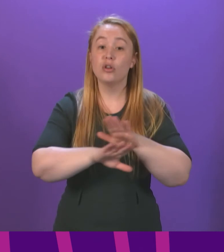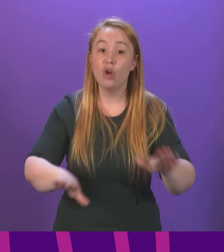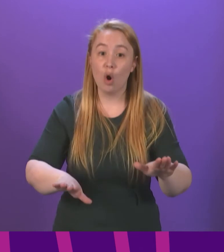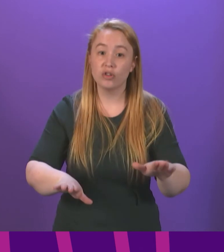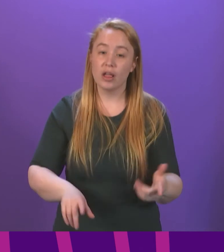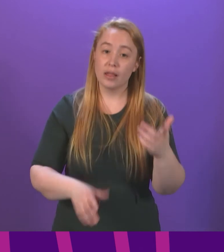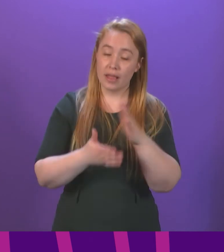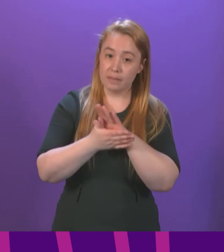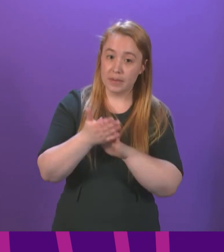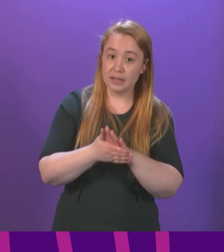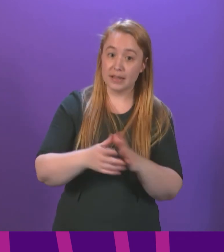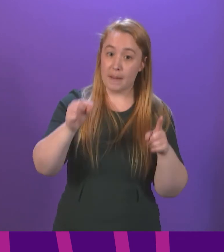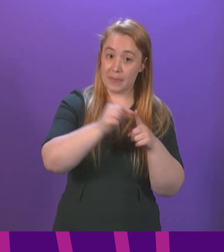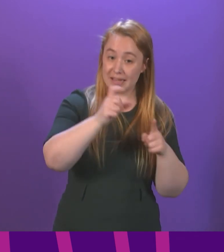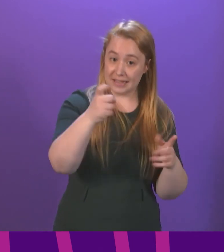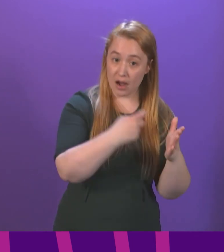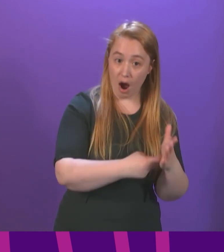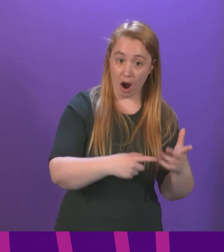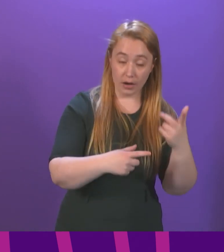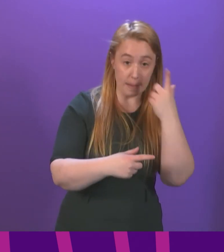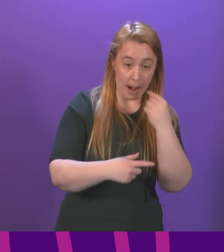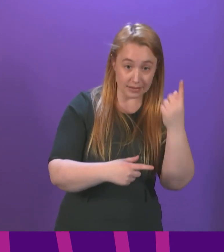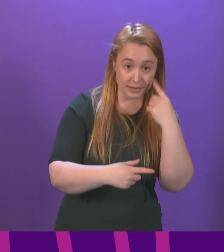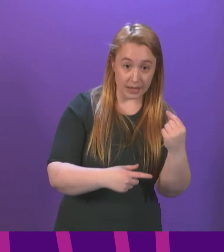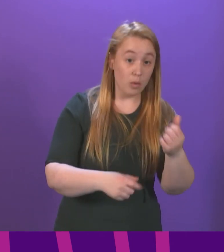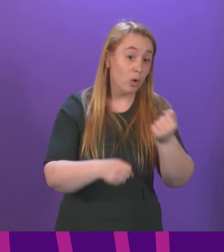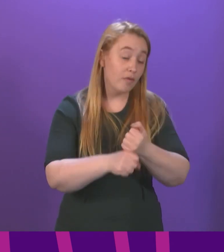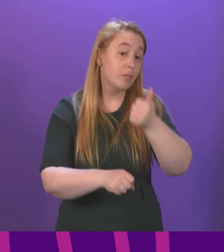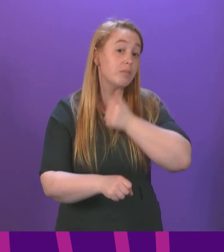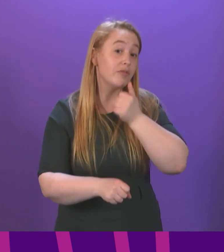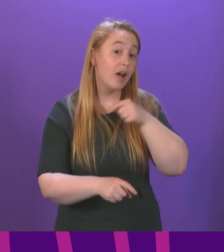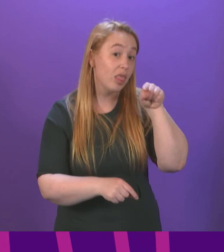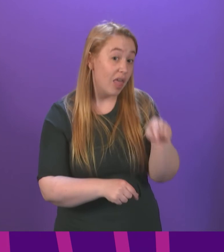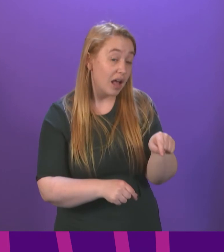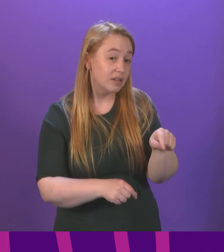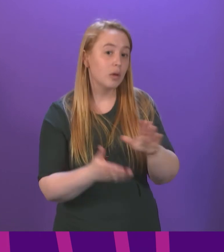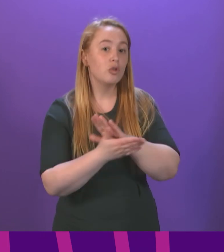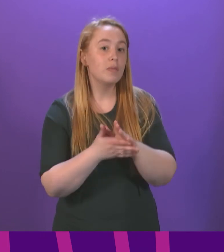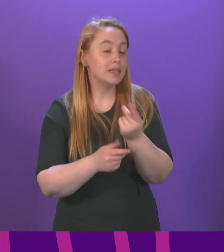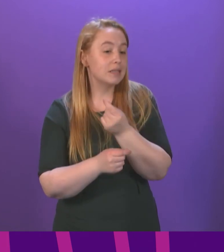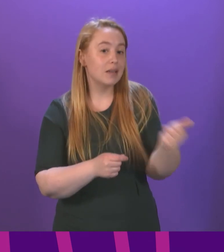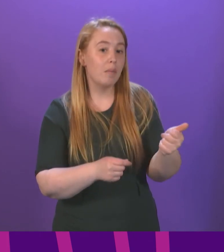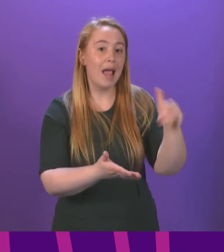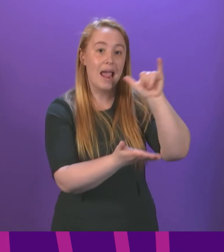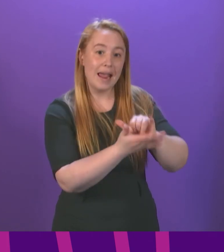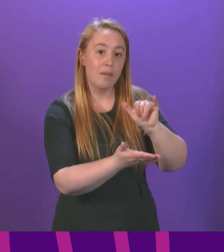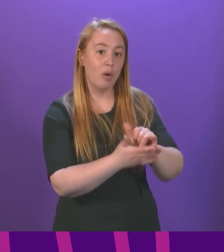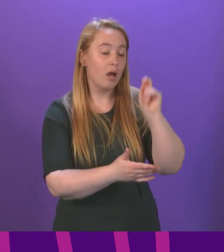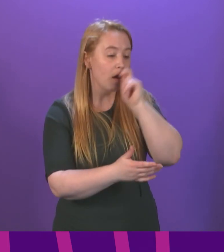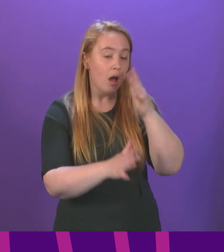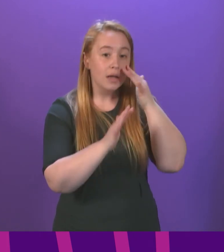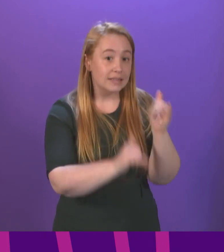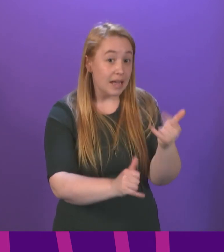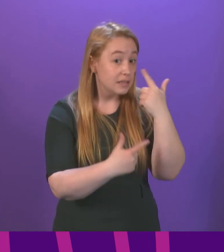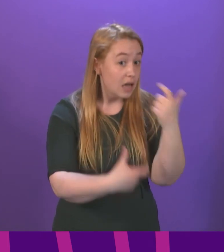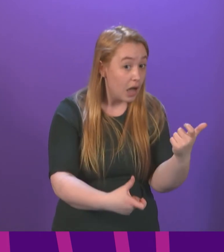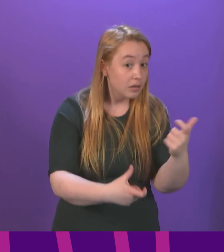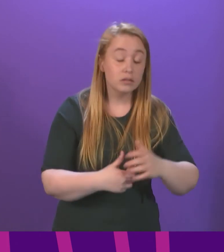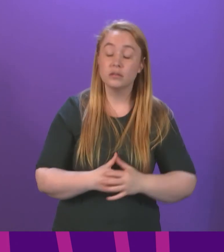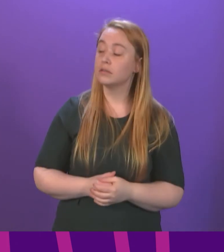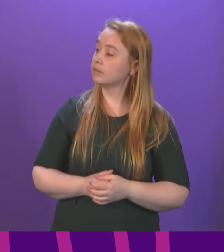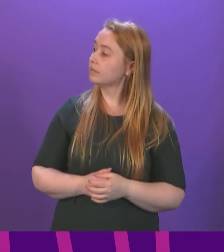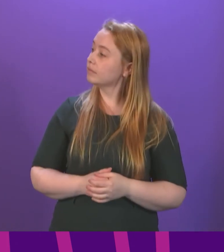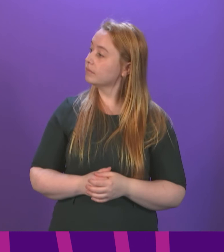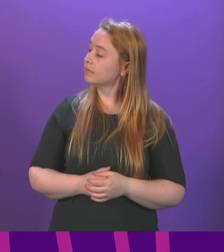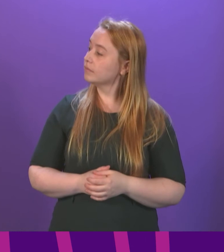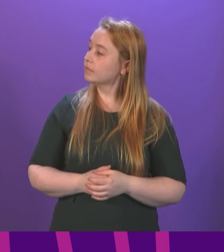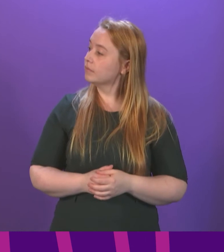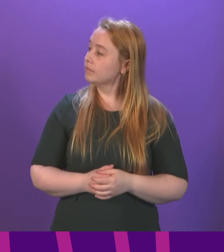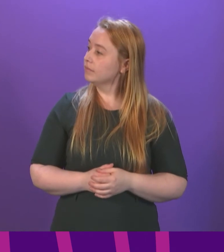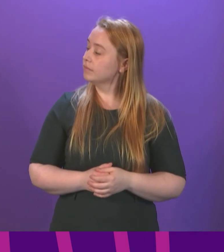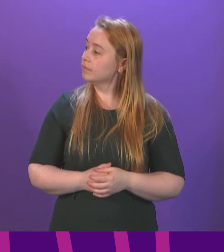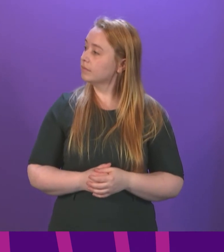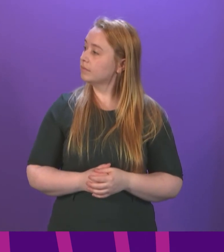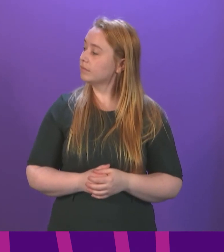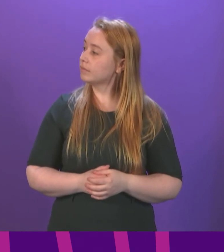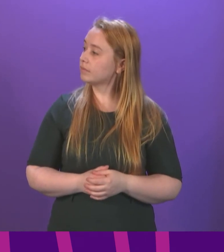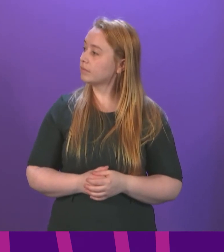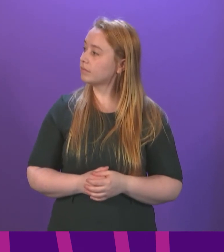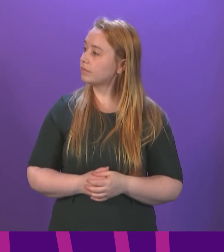the undercapacity in PCR testing, would the Government prefer that? Will it allow some